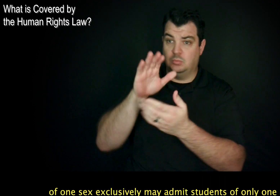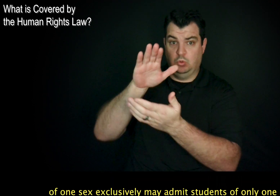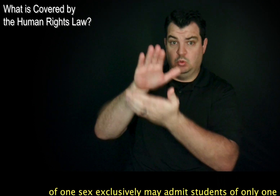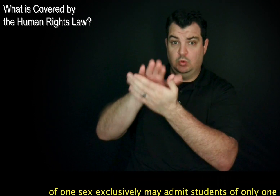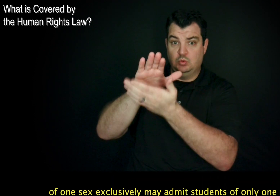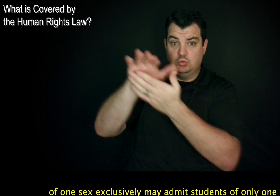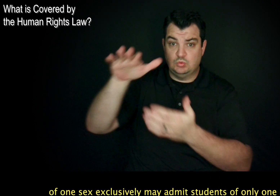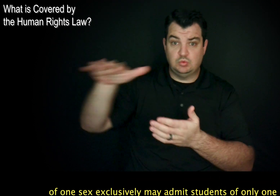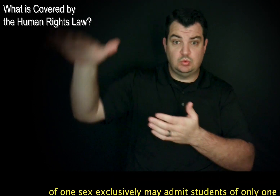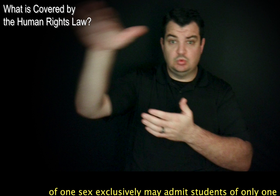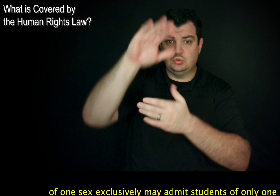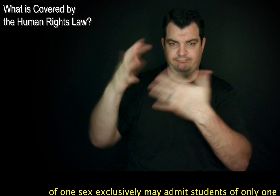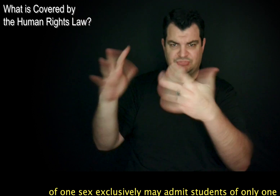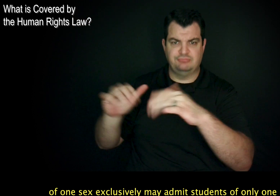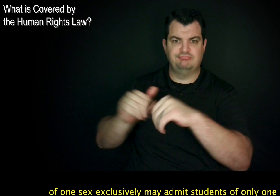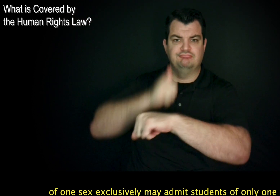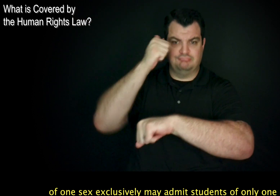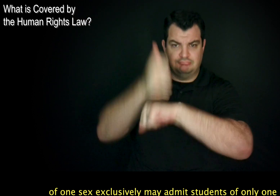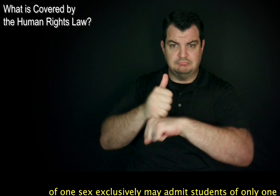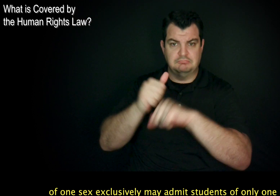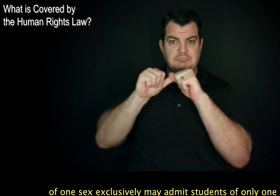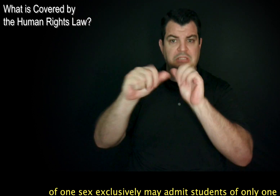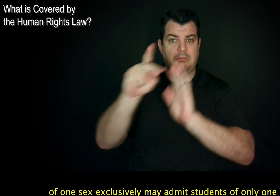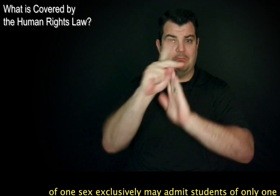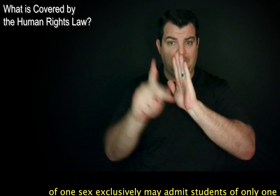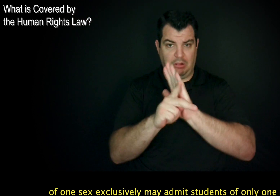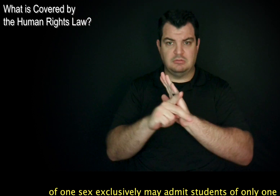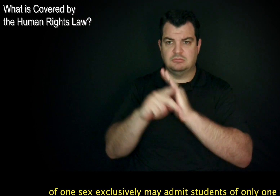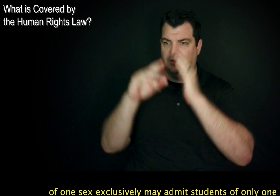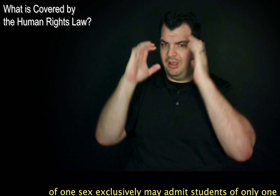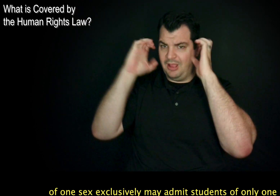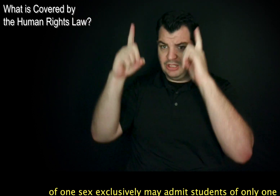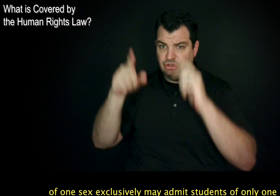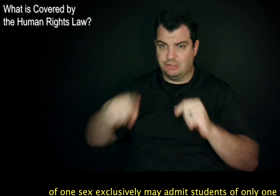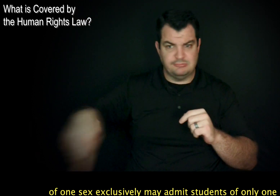of one sex exclusively may admit students of only one sex.